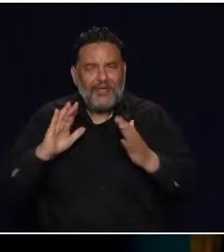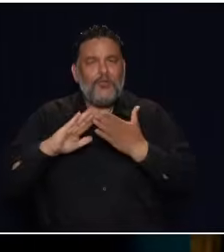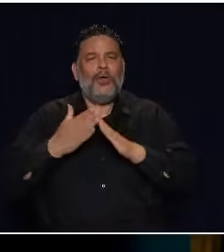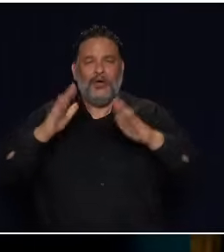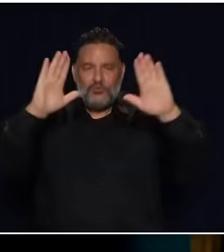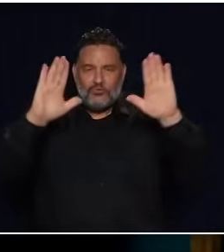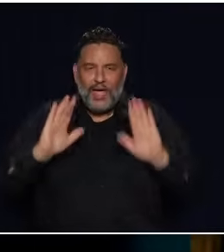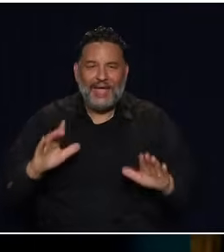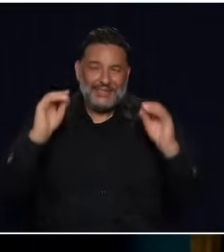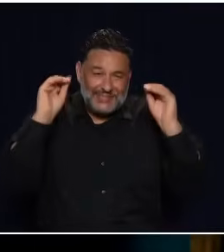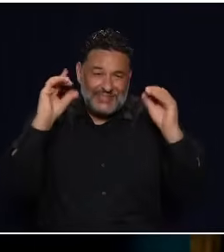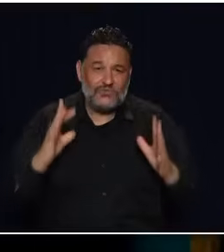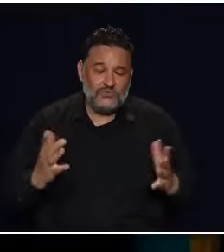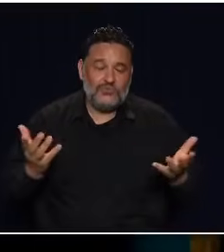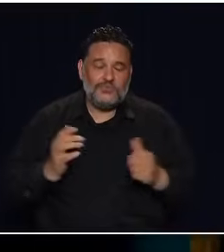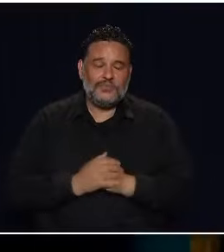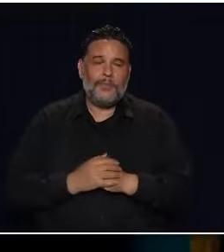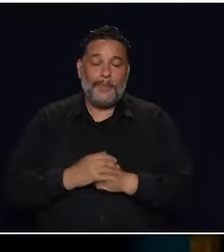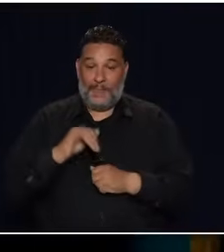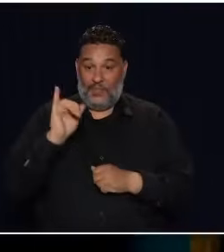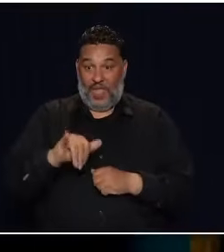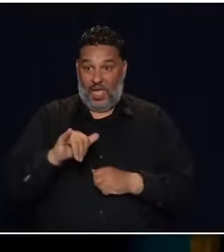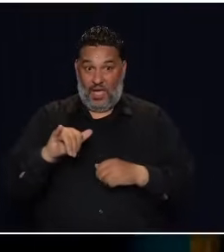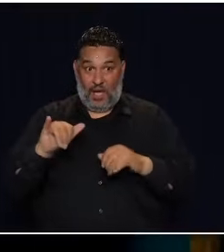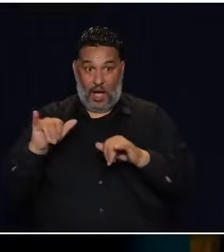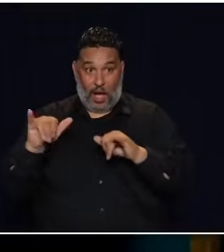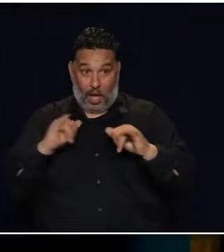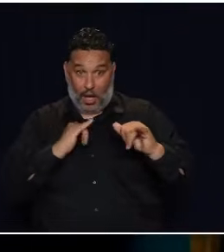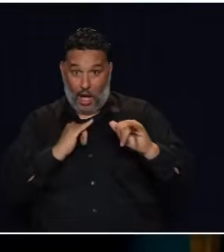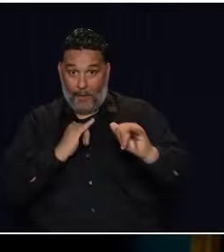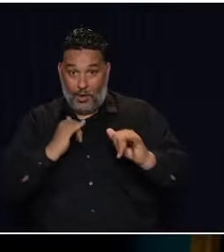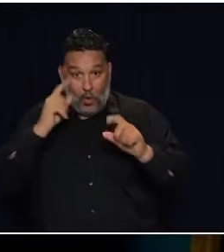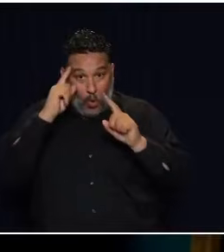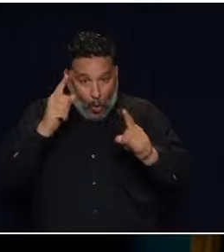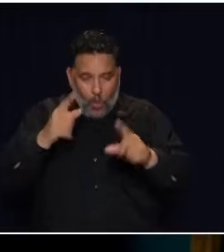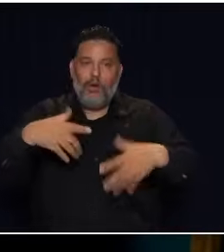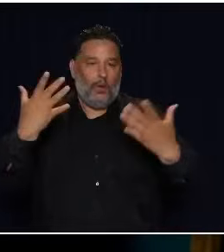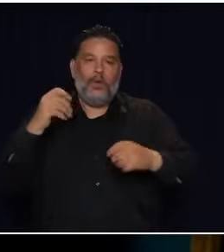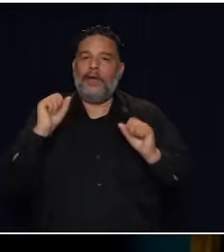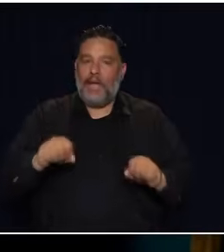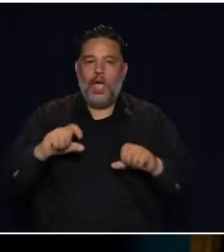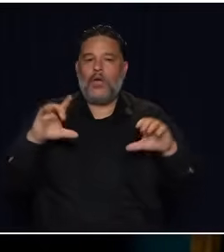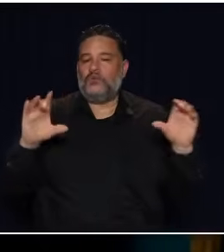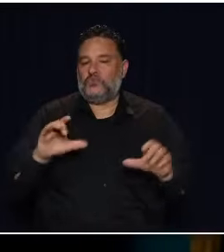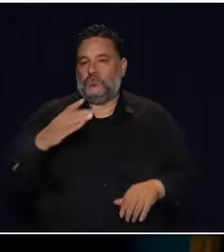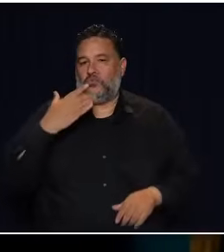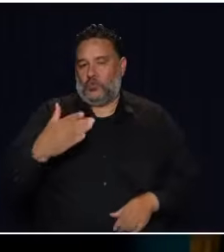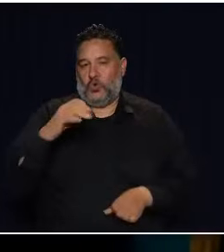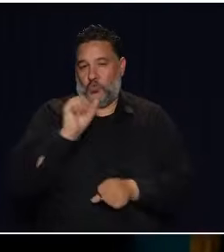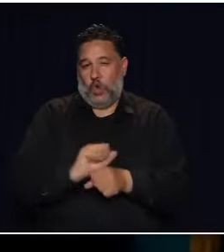NONPARTISAN ISSUE TO WANT STRONG SCHOOLS, GREAT COMMUNITIES AND TEACHERS.